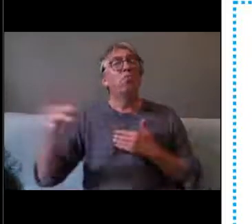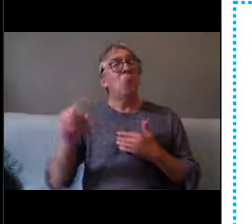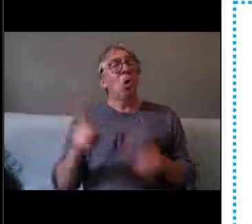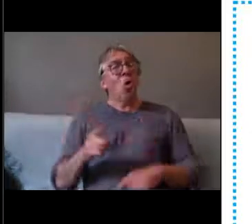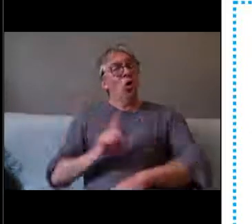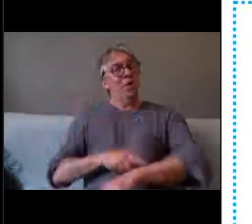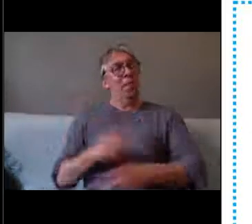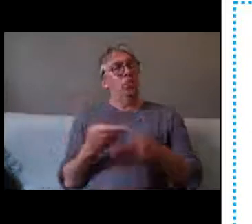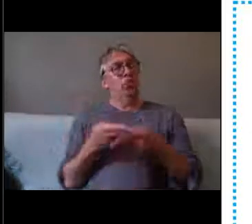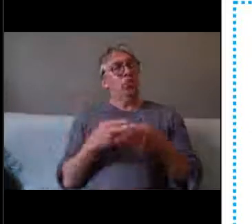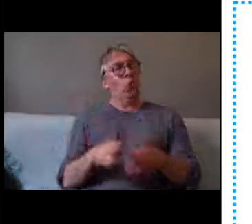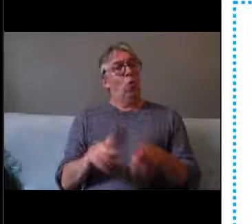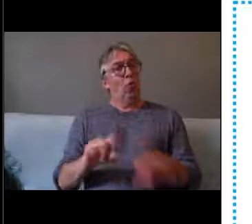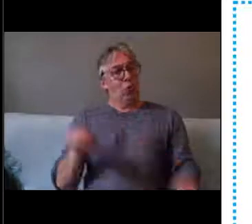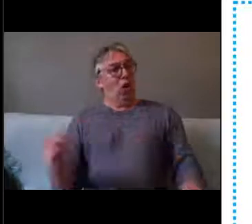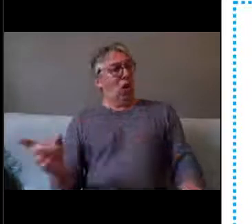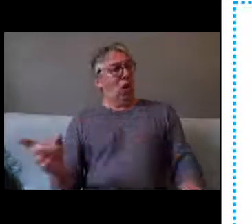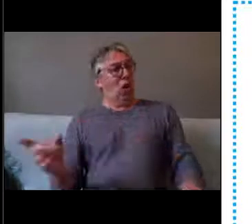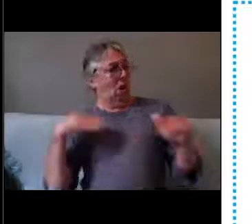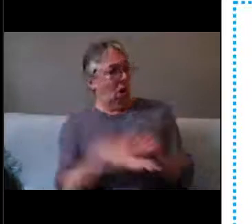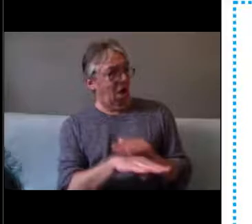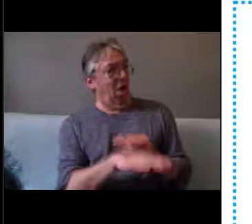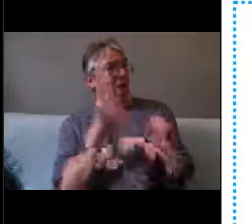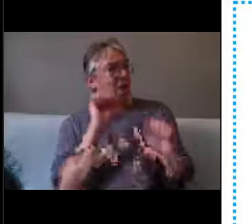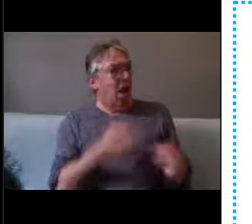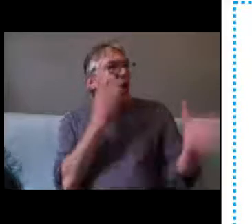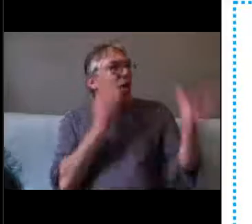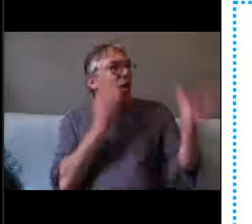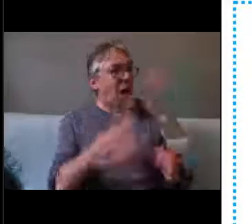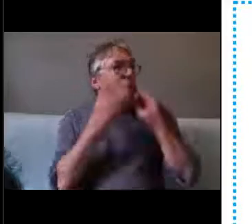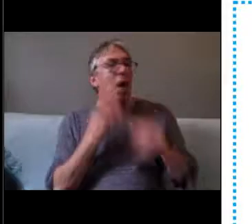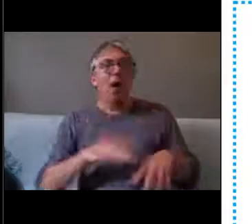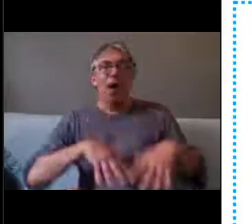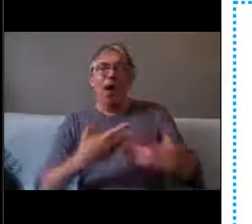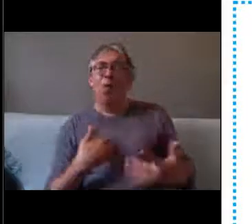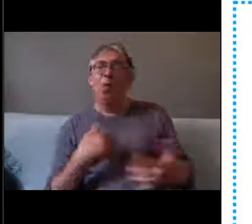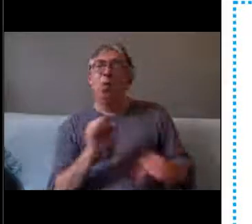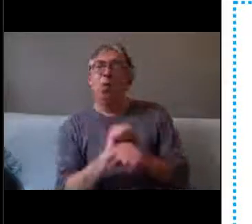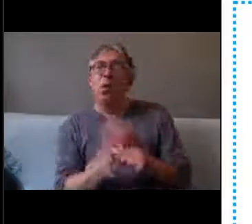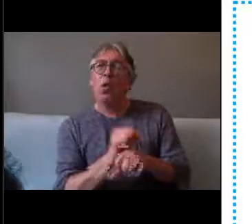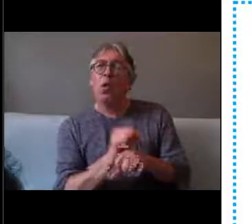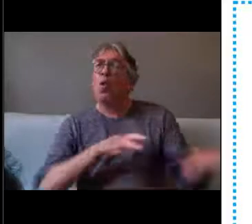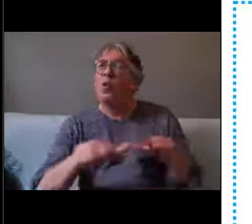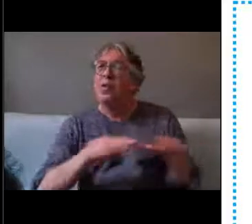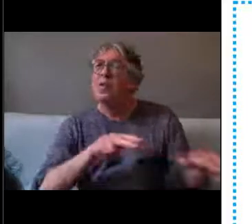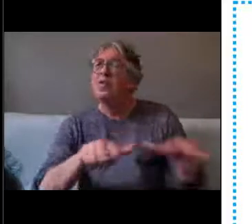in an organisation and get employment skills.